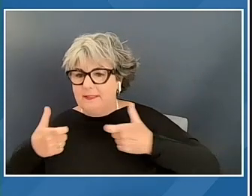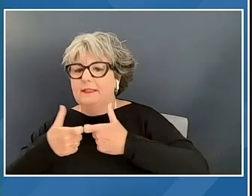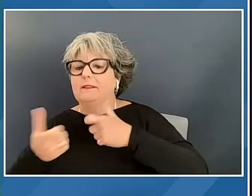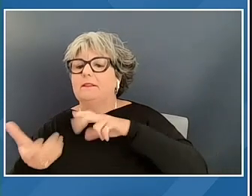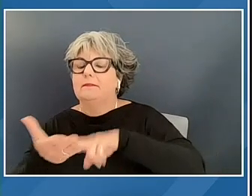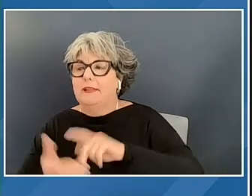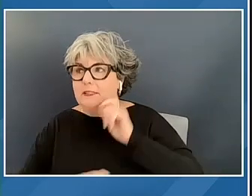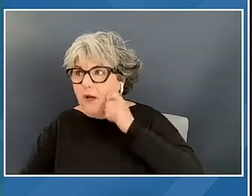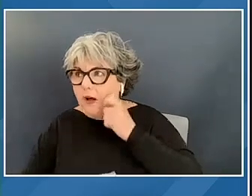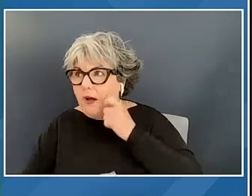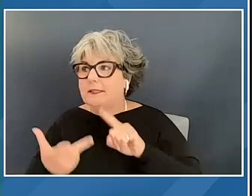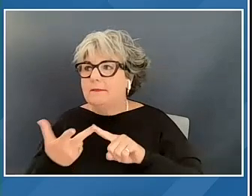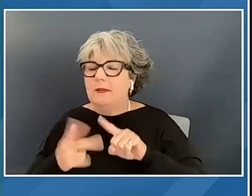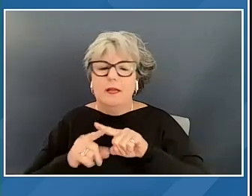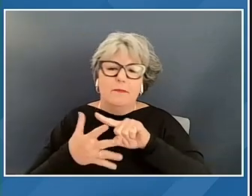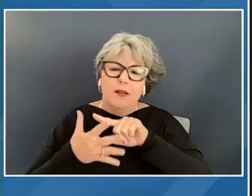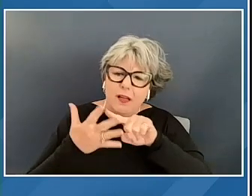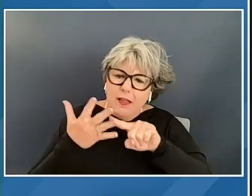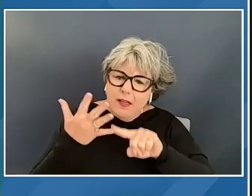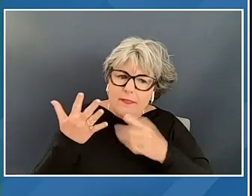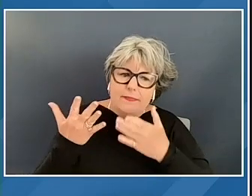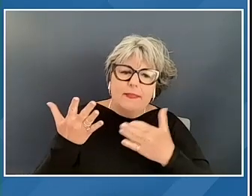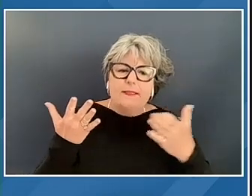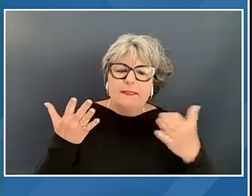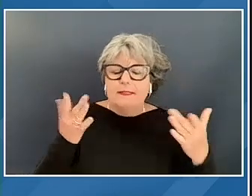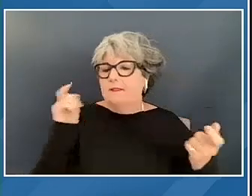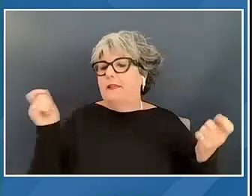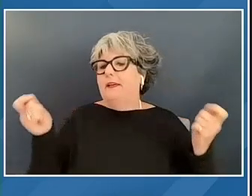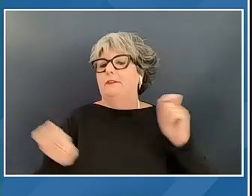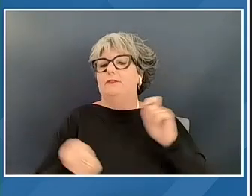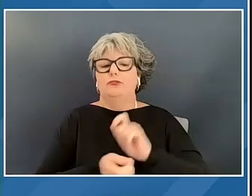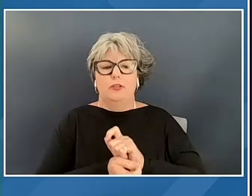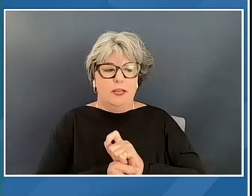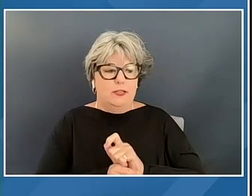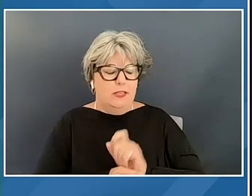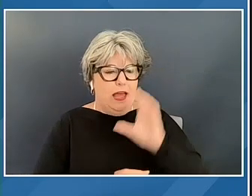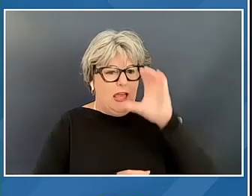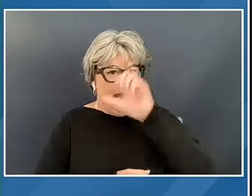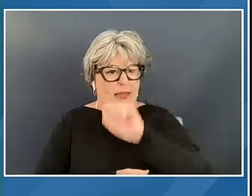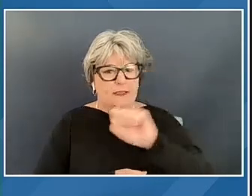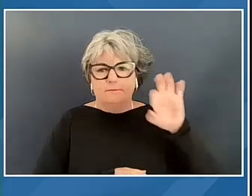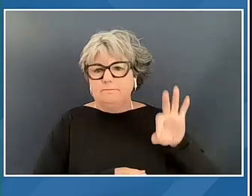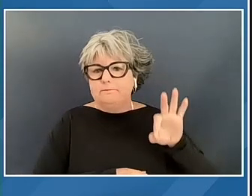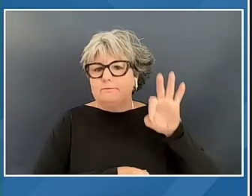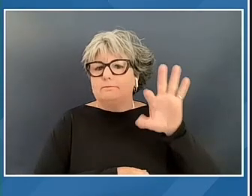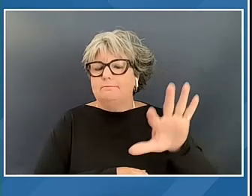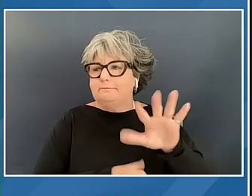But these are all things that have just changed. So I guess just really want to bring forward the perspective of somebody